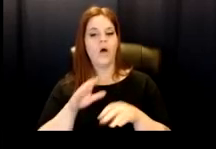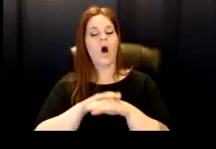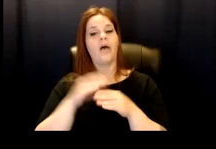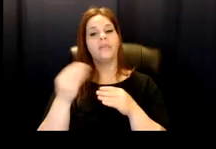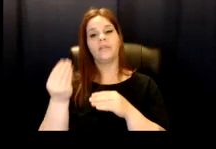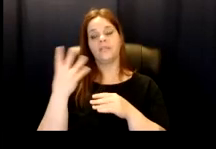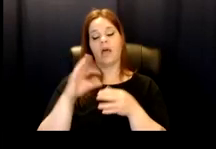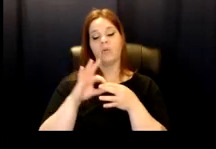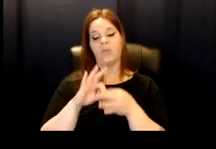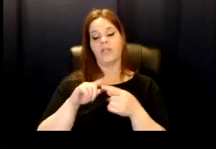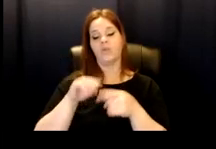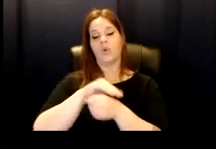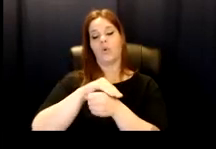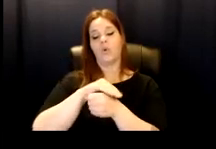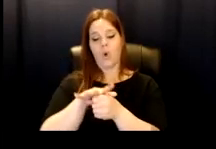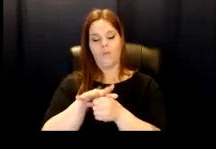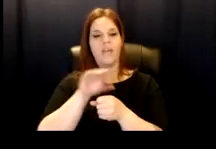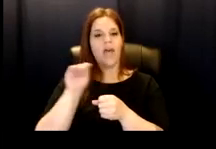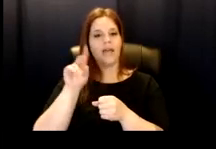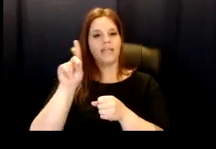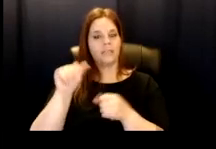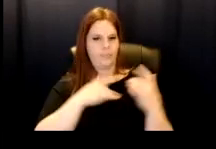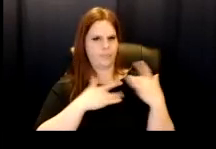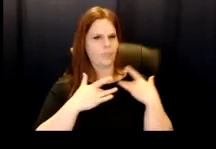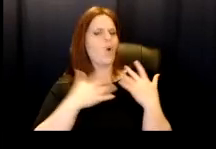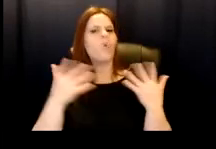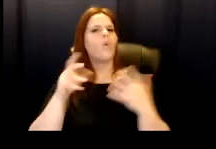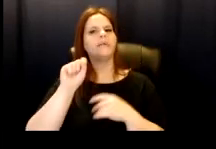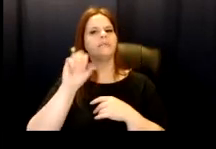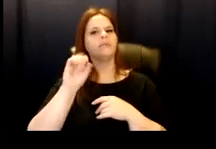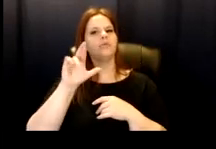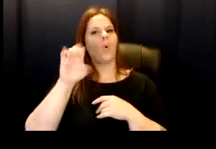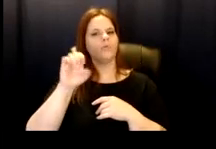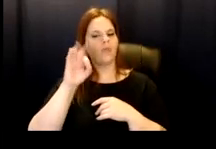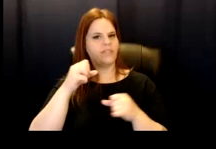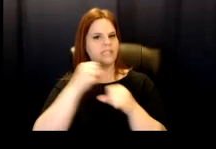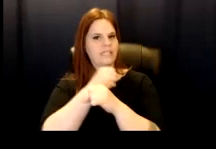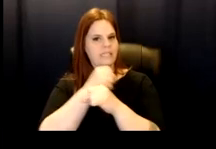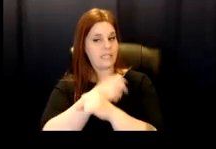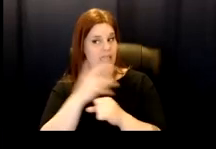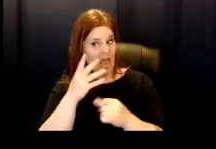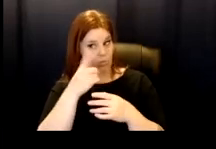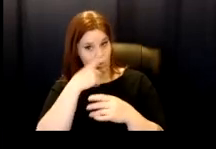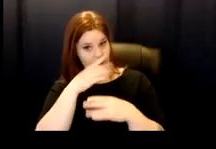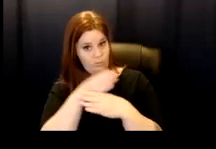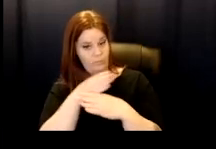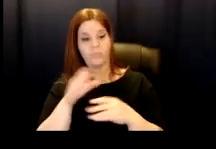employment concerns what is the source of these statistics, and would you be comfortable sharing them with us? >> MARIA TOWN: Yes. The source of the statistics